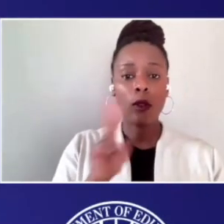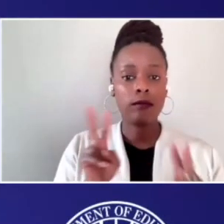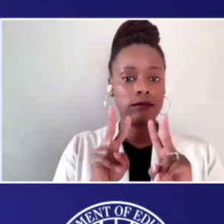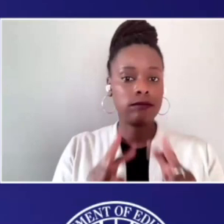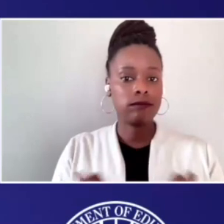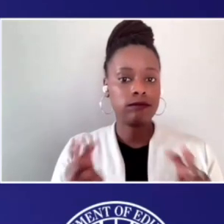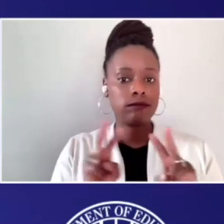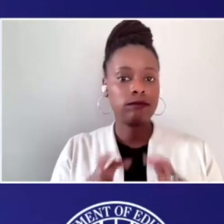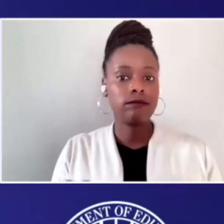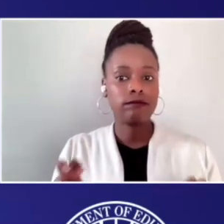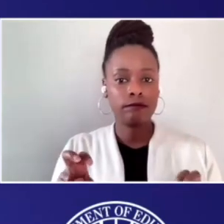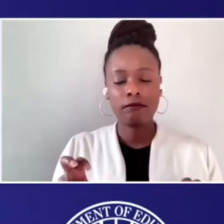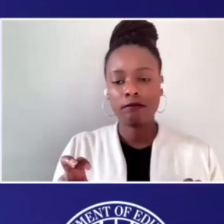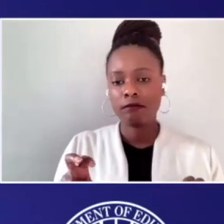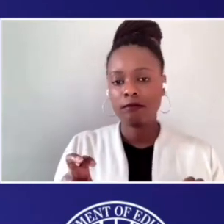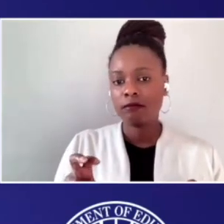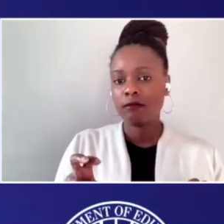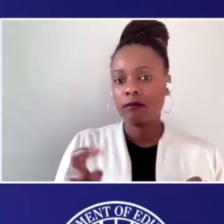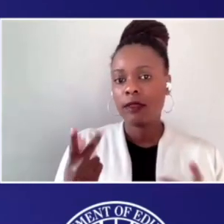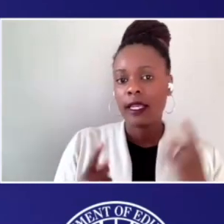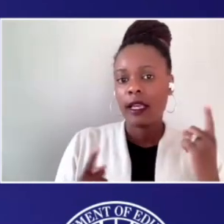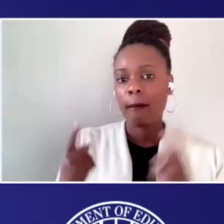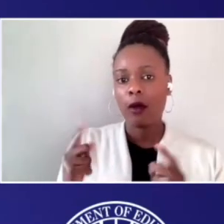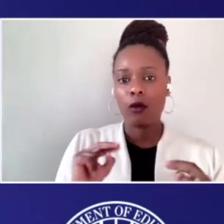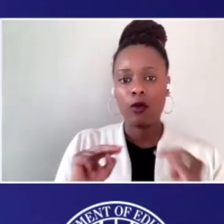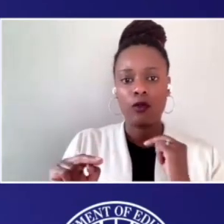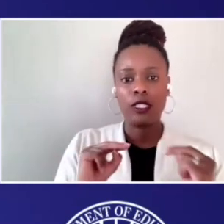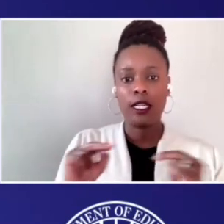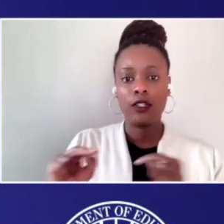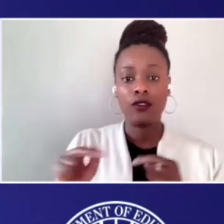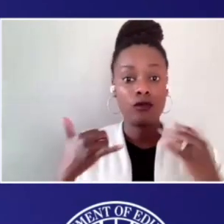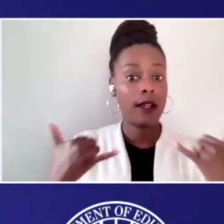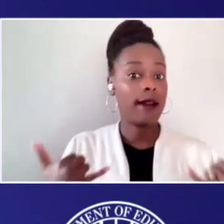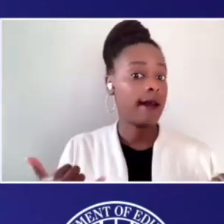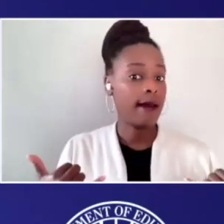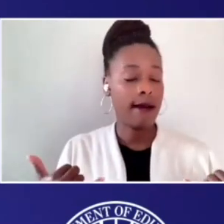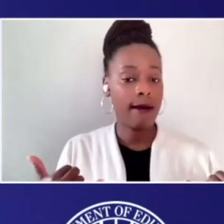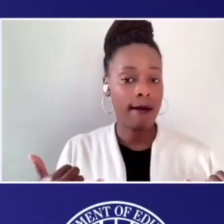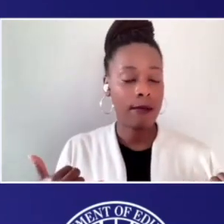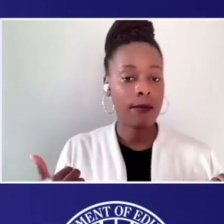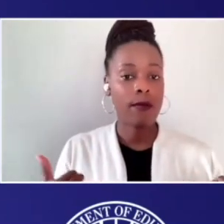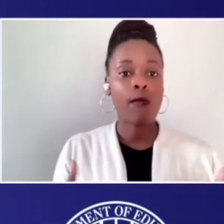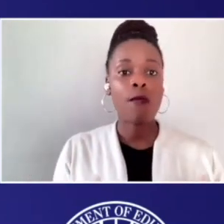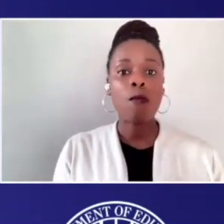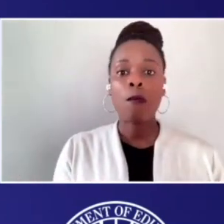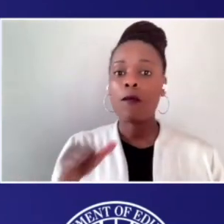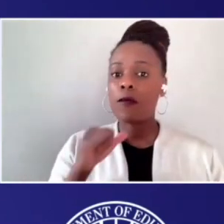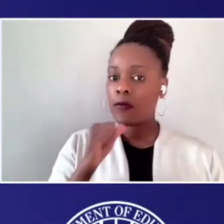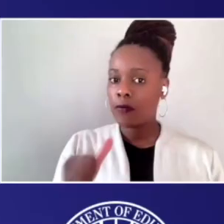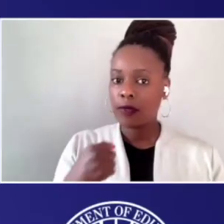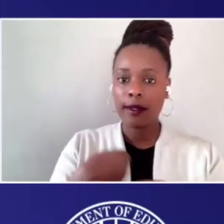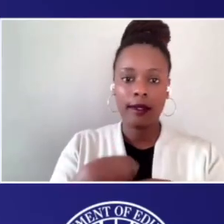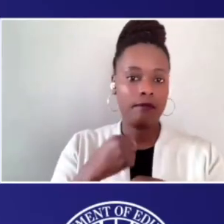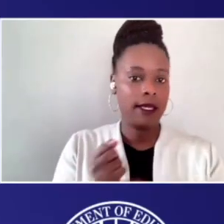Currently right now we are not looking at creating a negotiated rulemaking around the